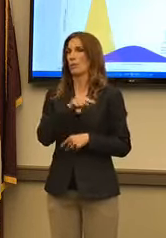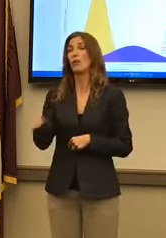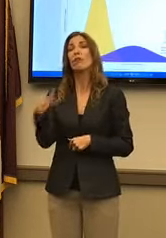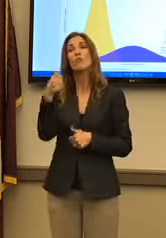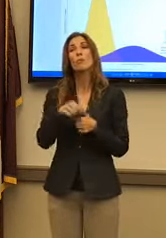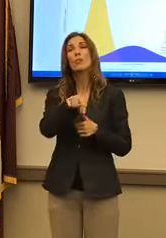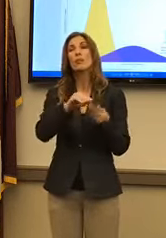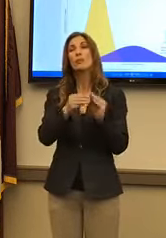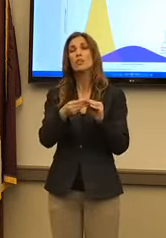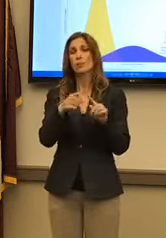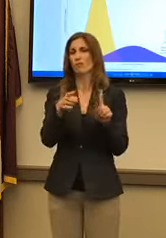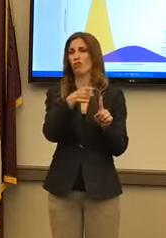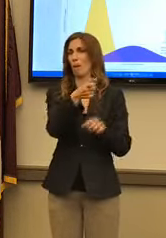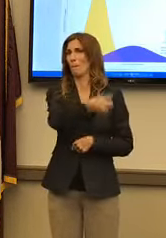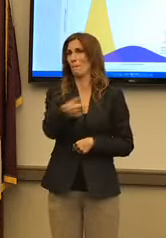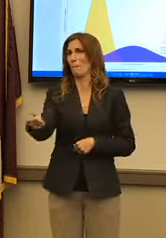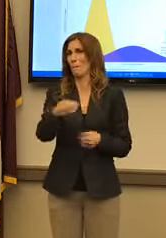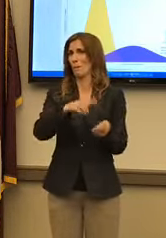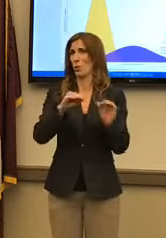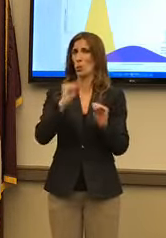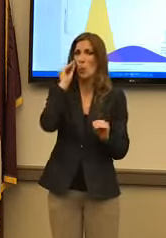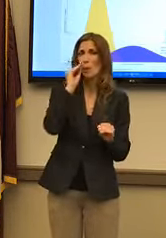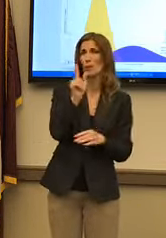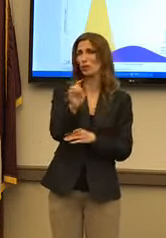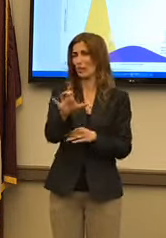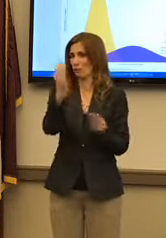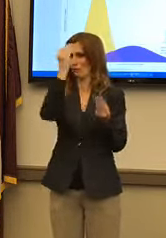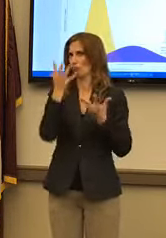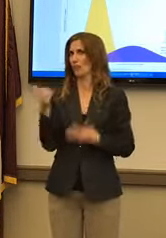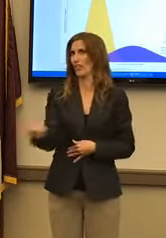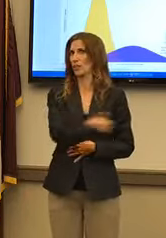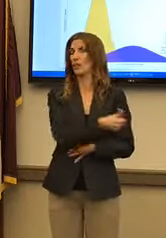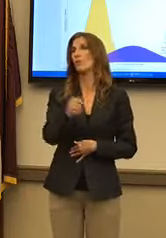from the facilities we are at 1,192 cases